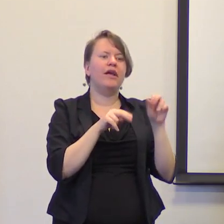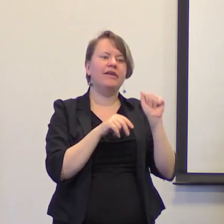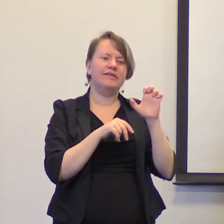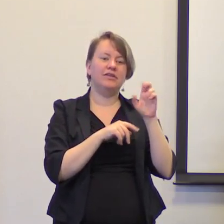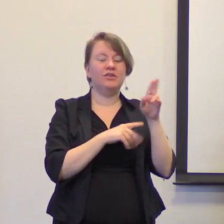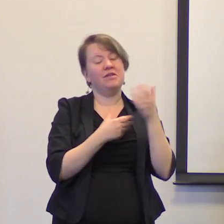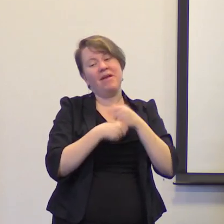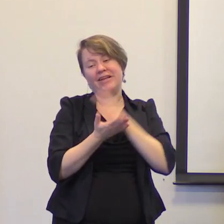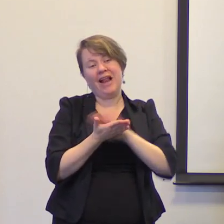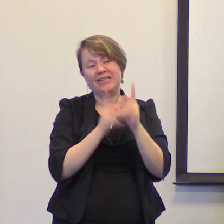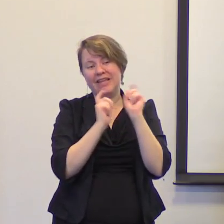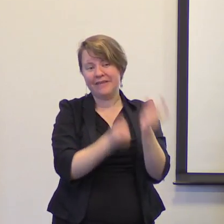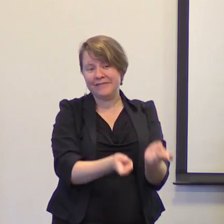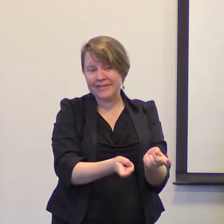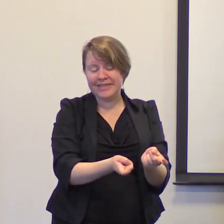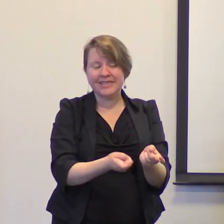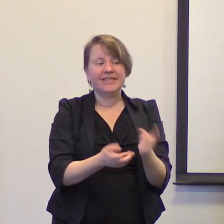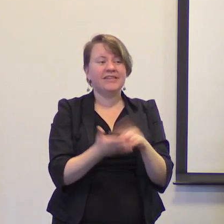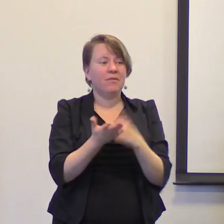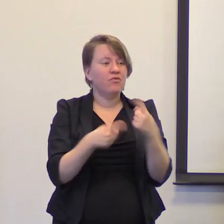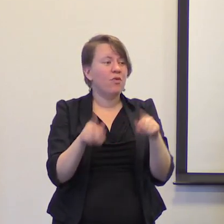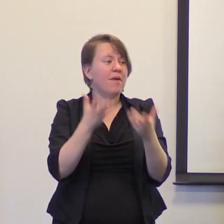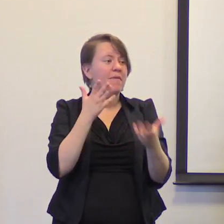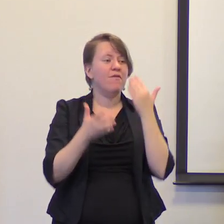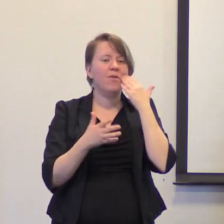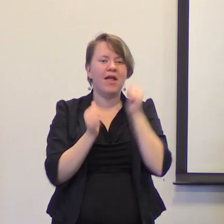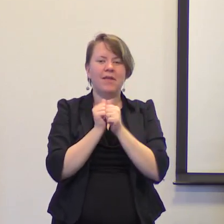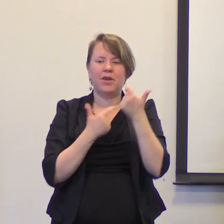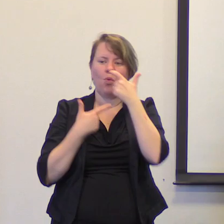Some of you may be familiar ... Did anybody watch the Oscars?